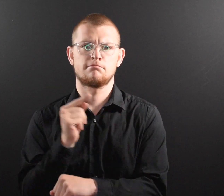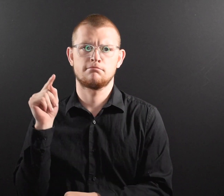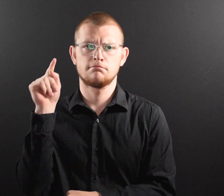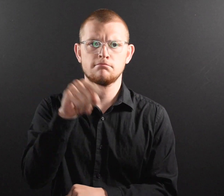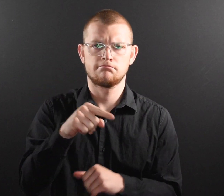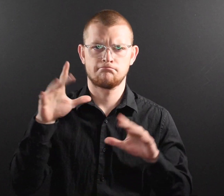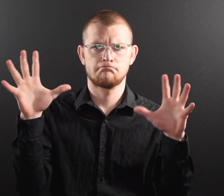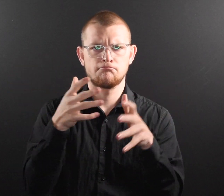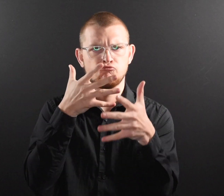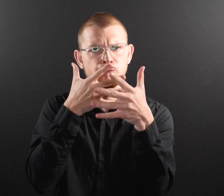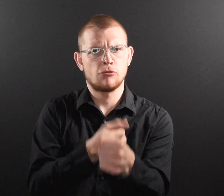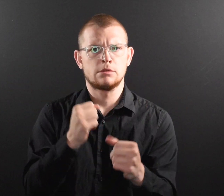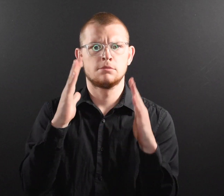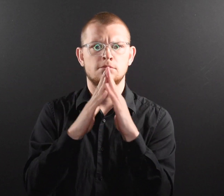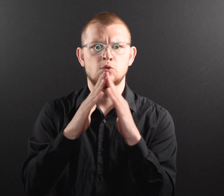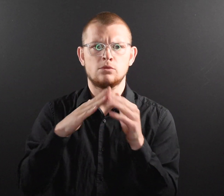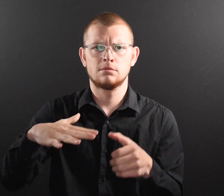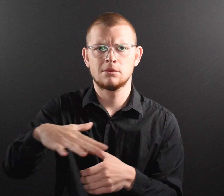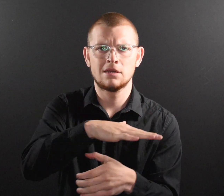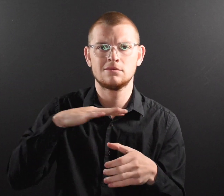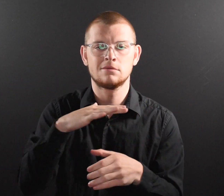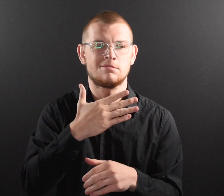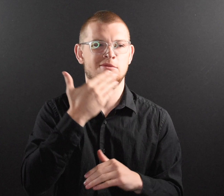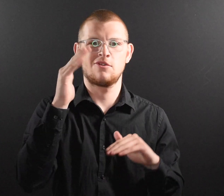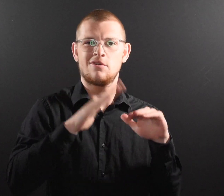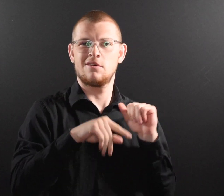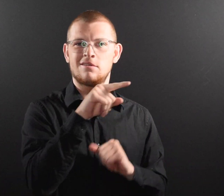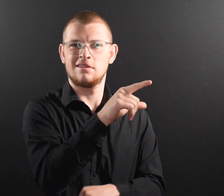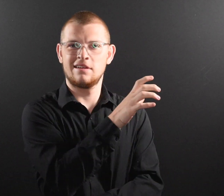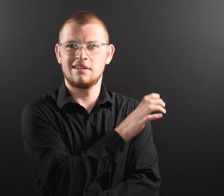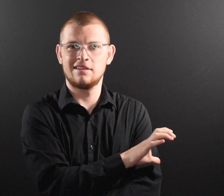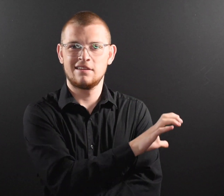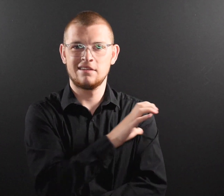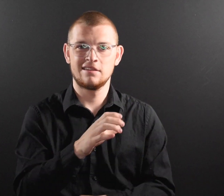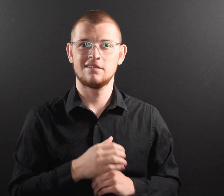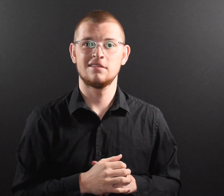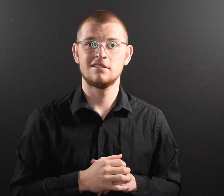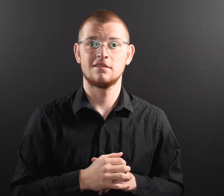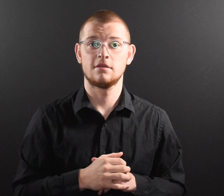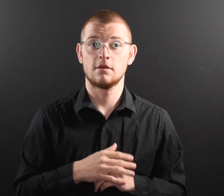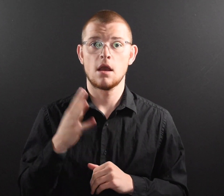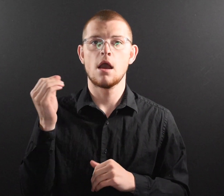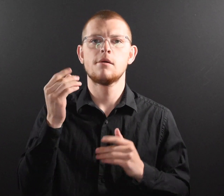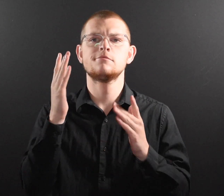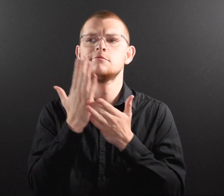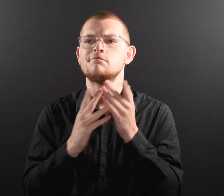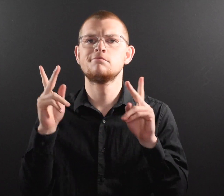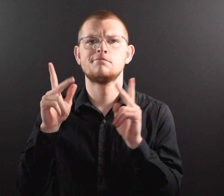a trusted community space versus a clinic or similar; and people without access to vehicles.